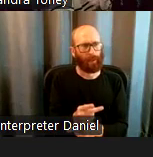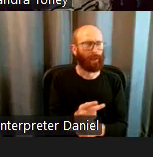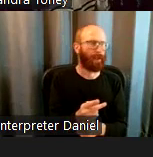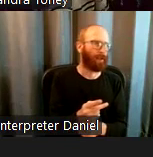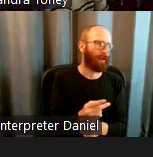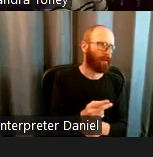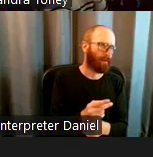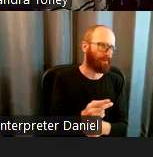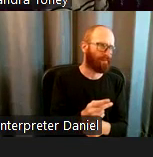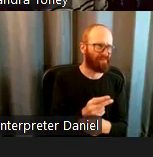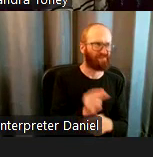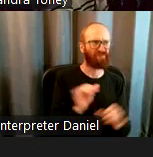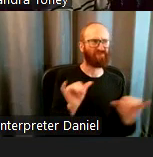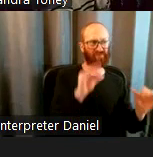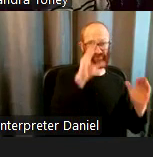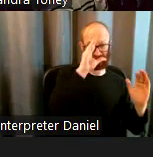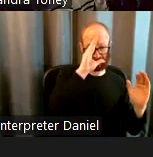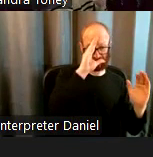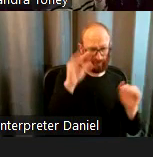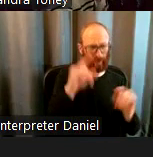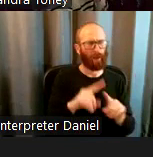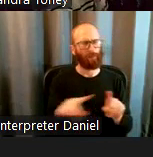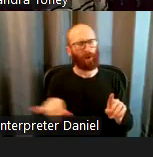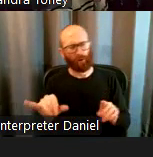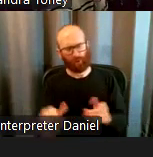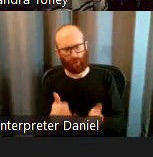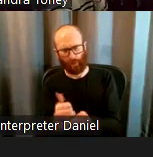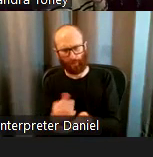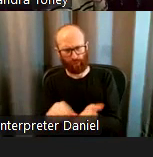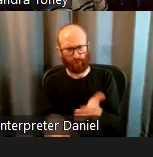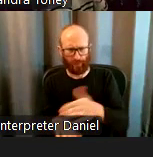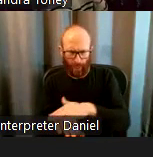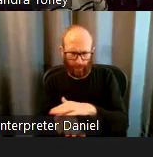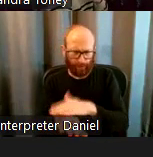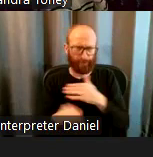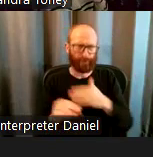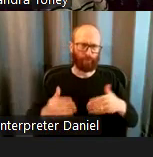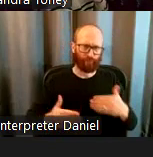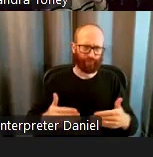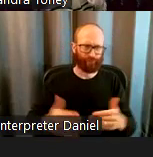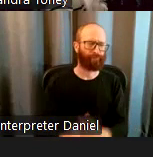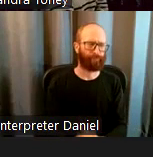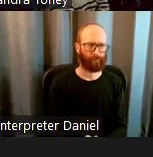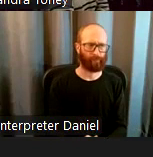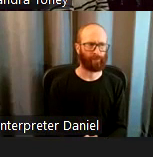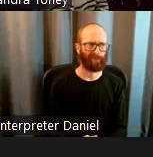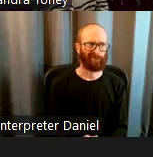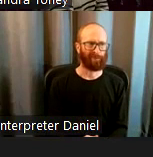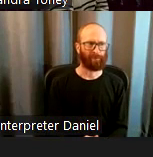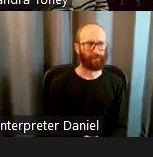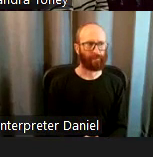still supporting students to access and like make progress in state standards.